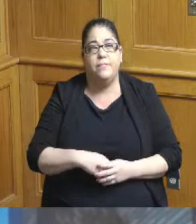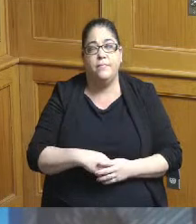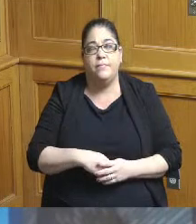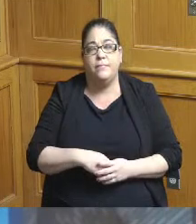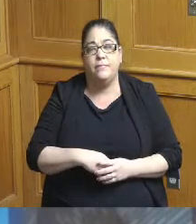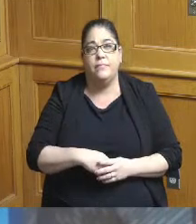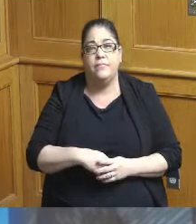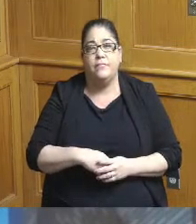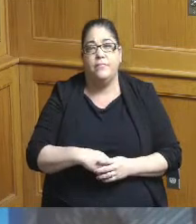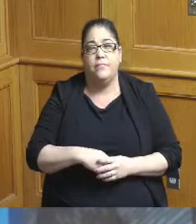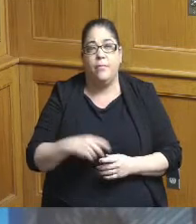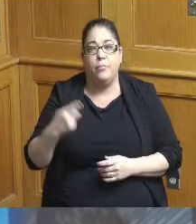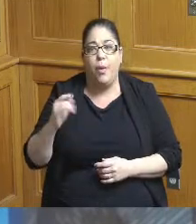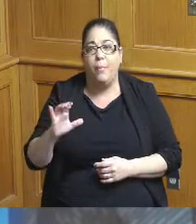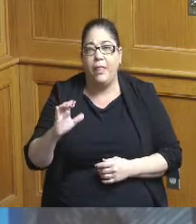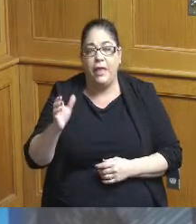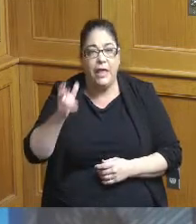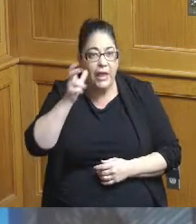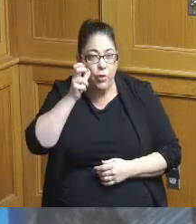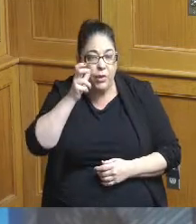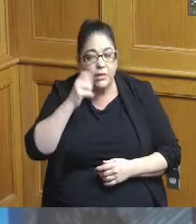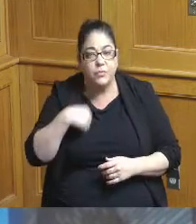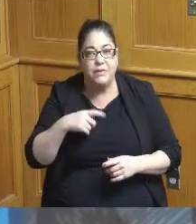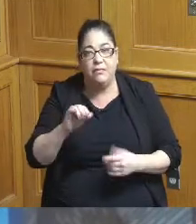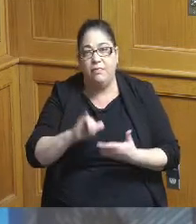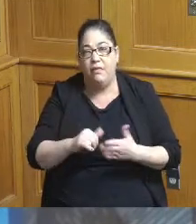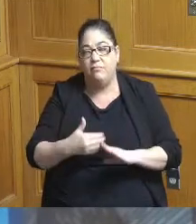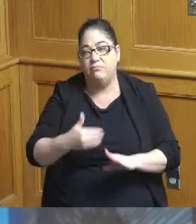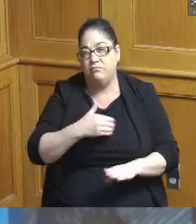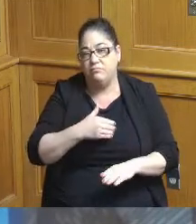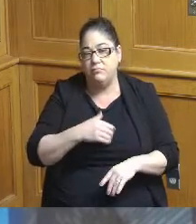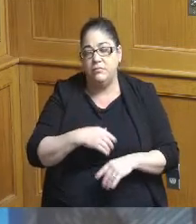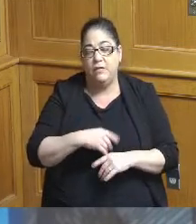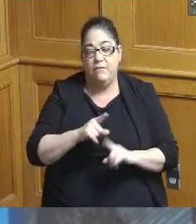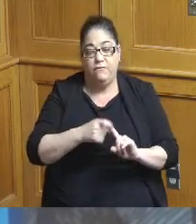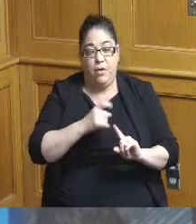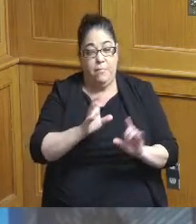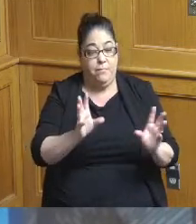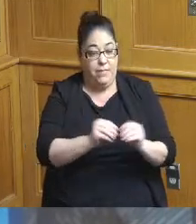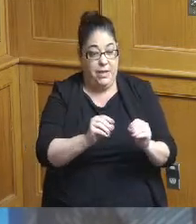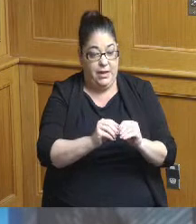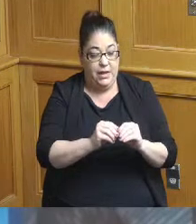the the public hearings that were that were held out of that came the headquarter hotel